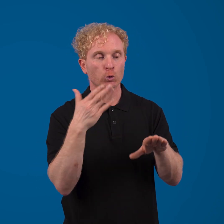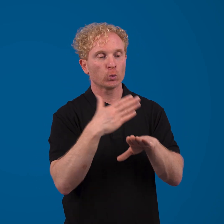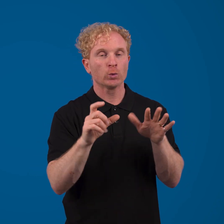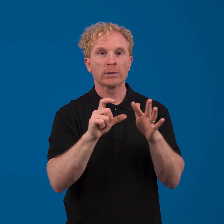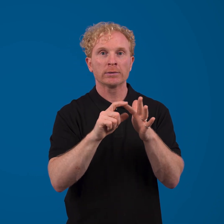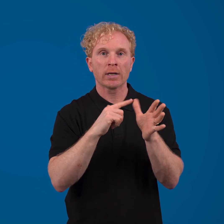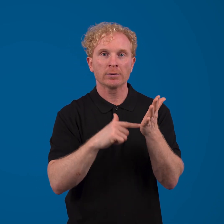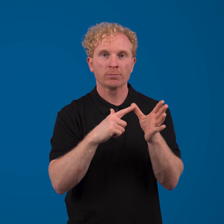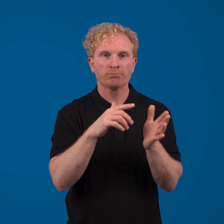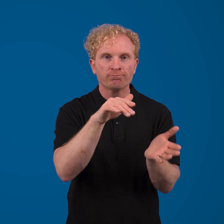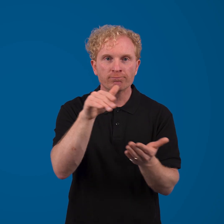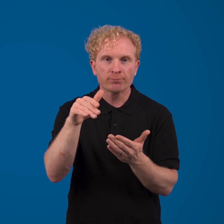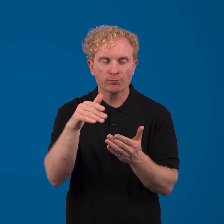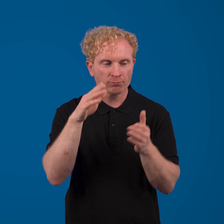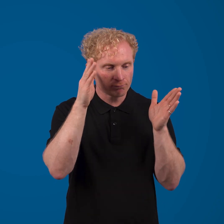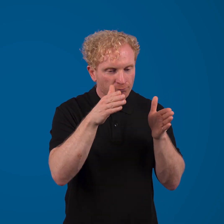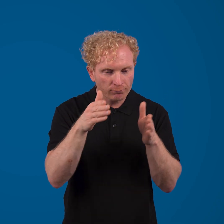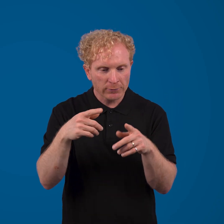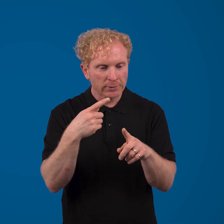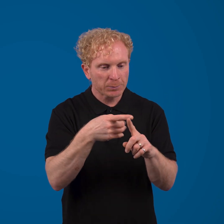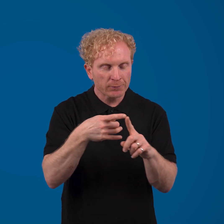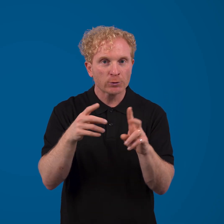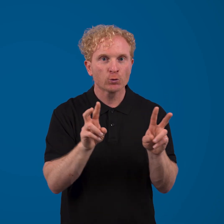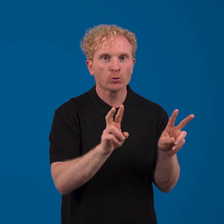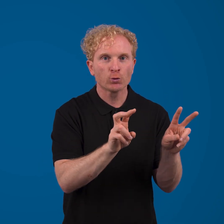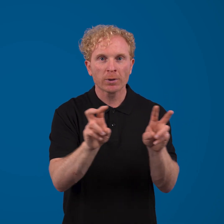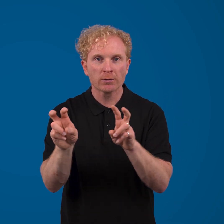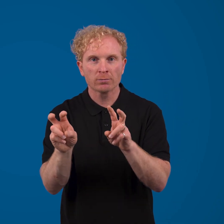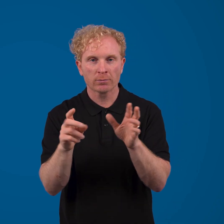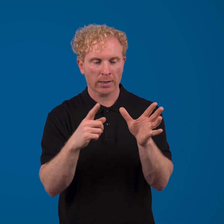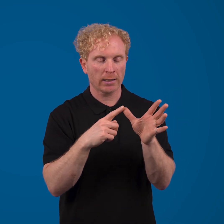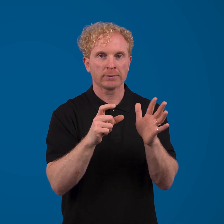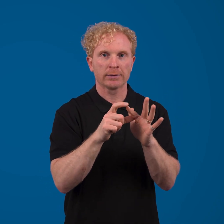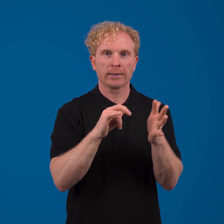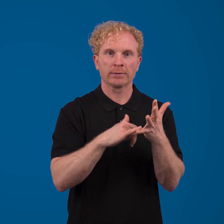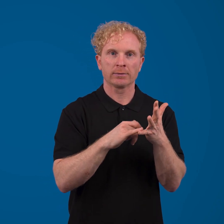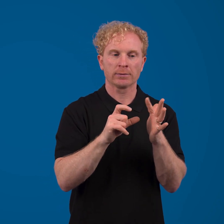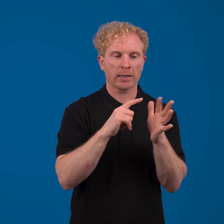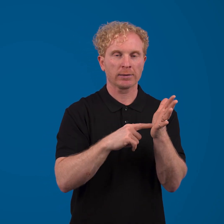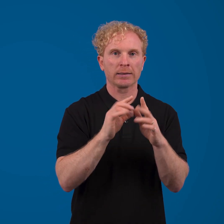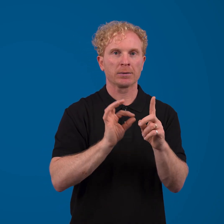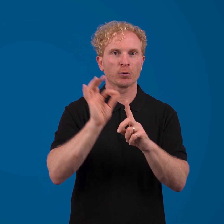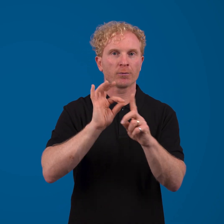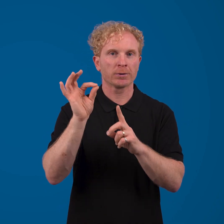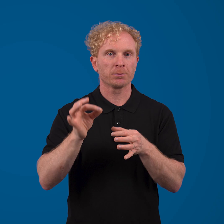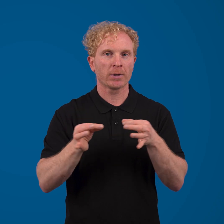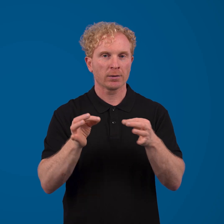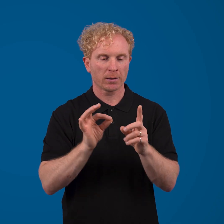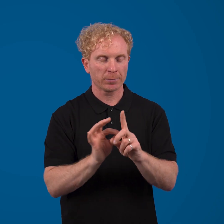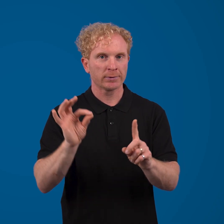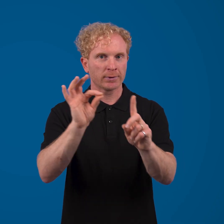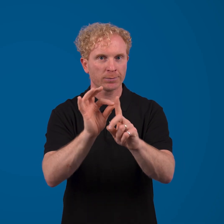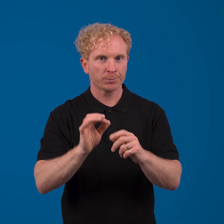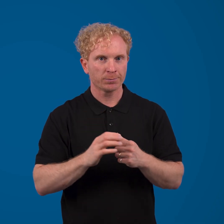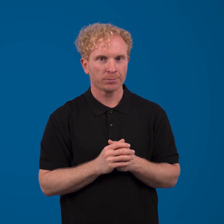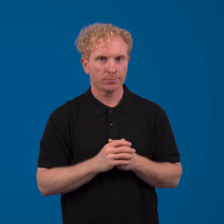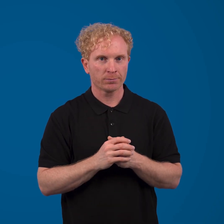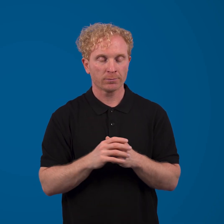new data collections on specific topics, and updating ADS Data Improvement Plan.